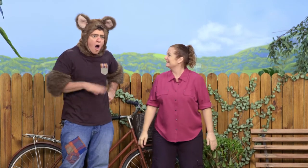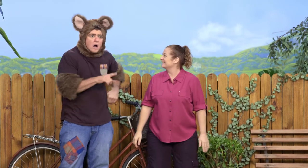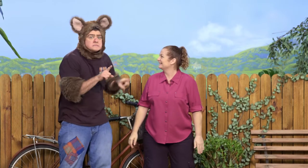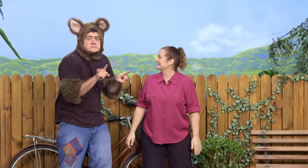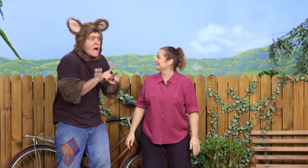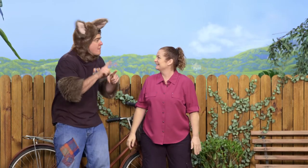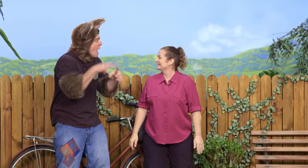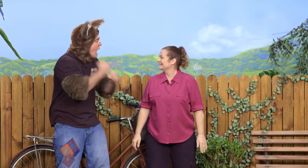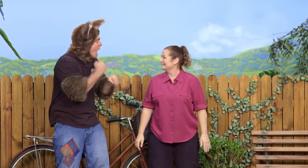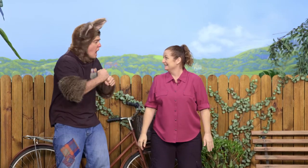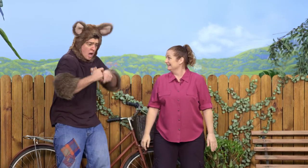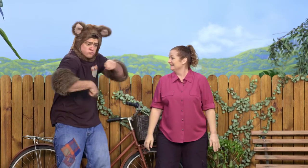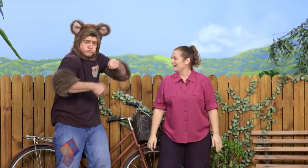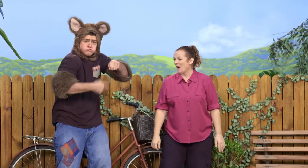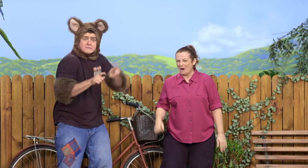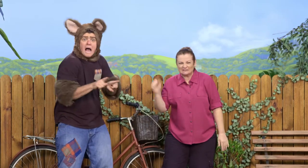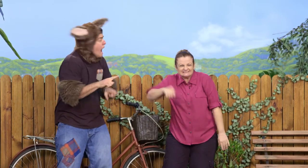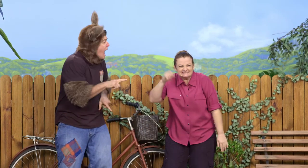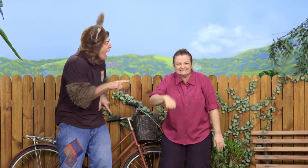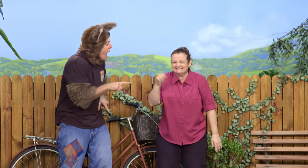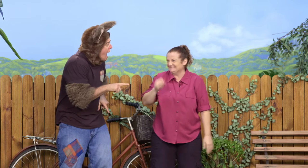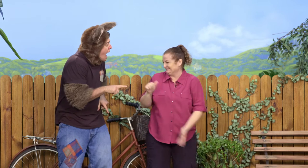Oh! Is that like the egg beater? Yes, it is.